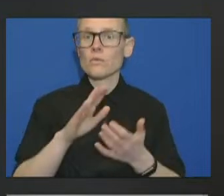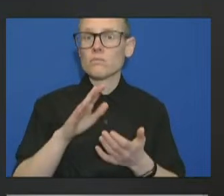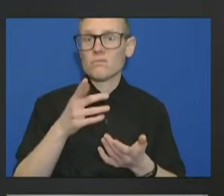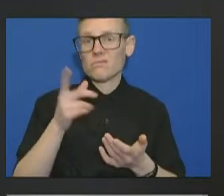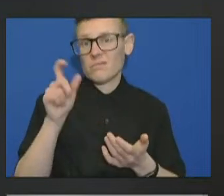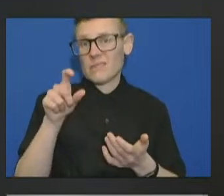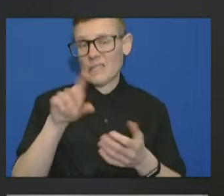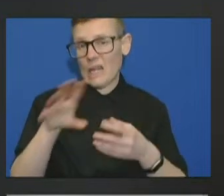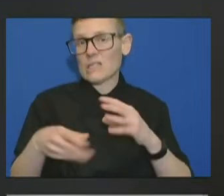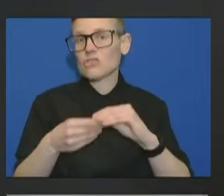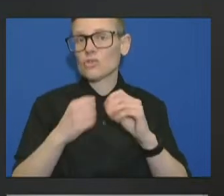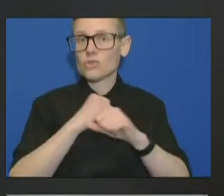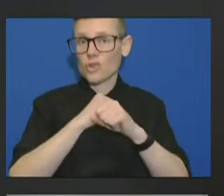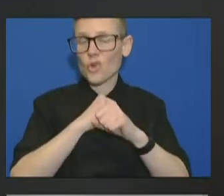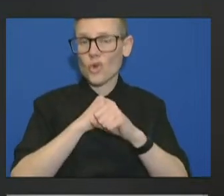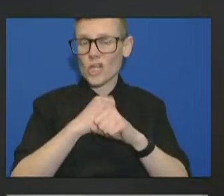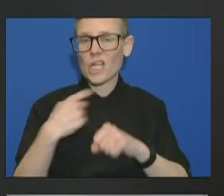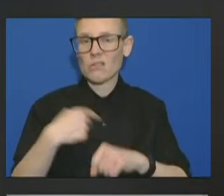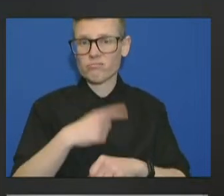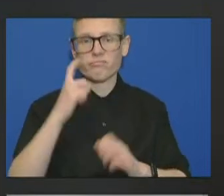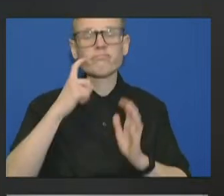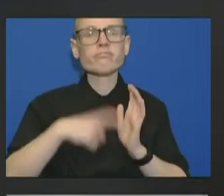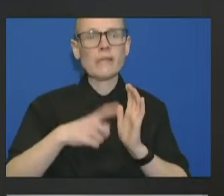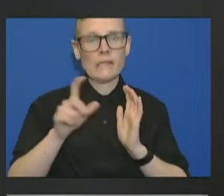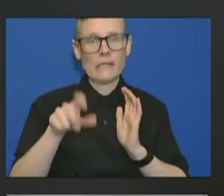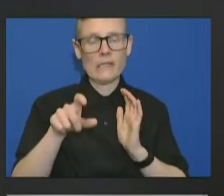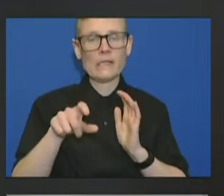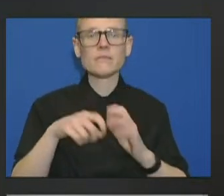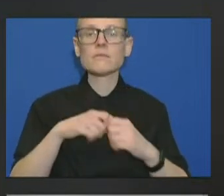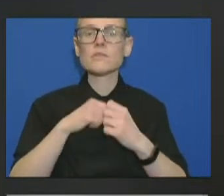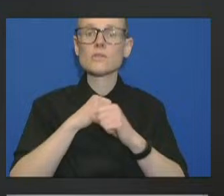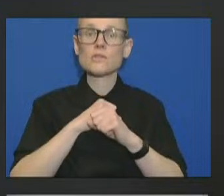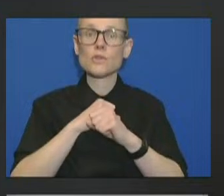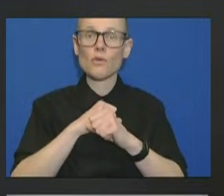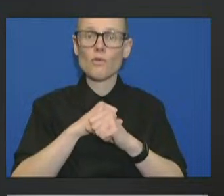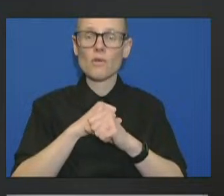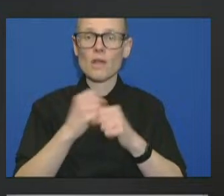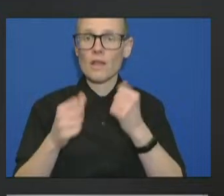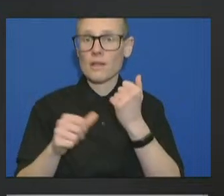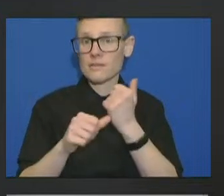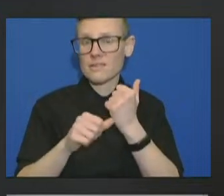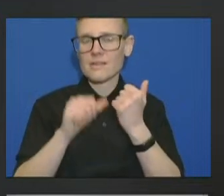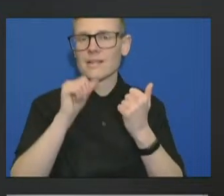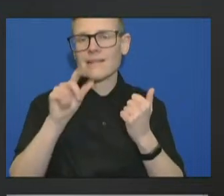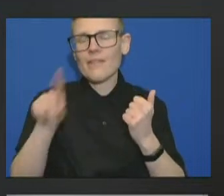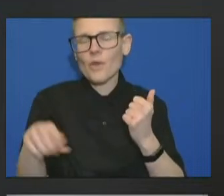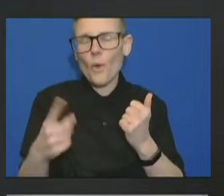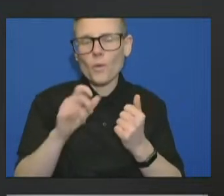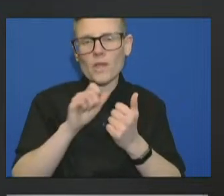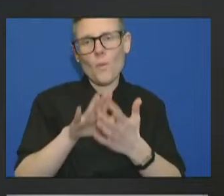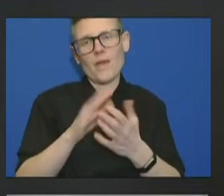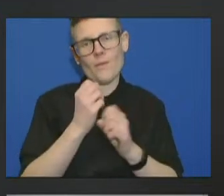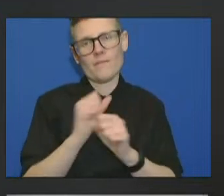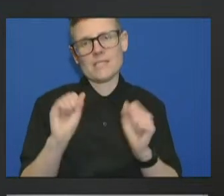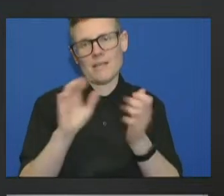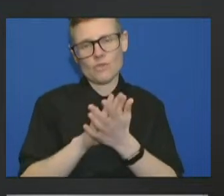important. We do see the need for additional security, adding